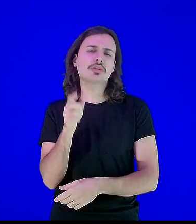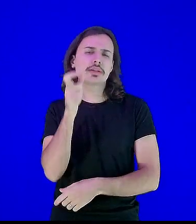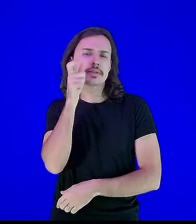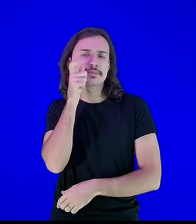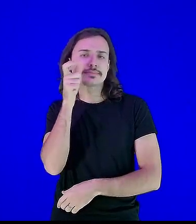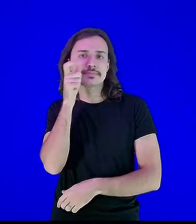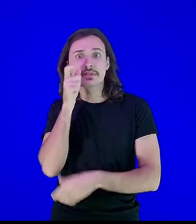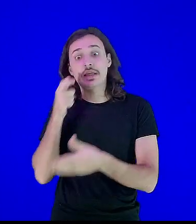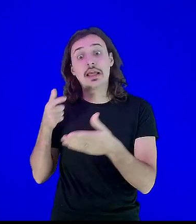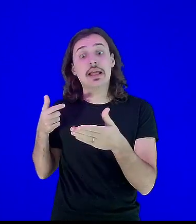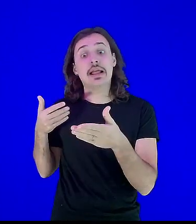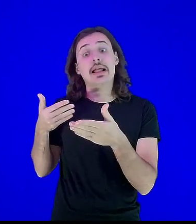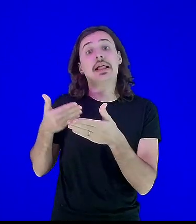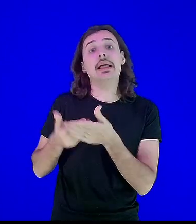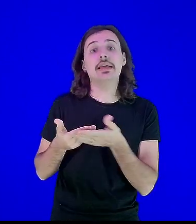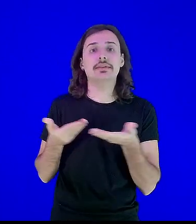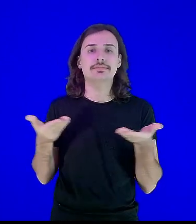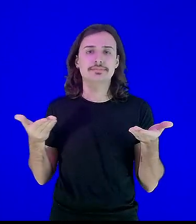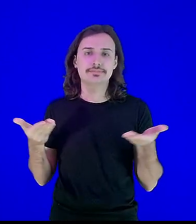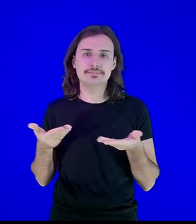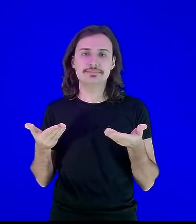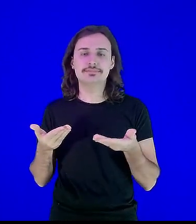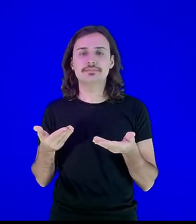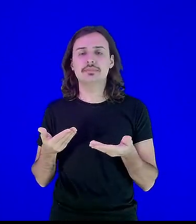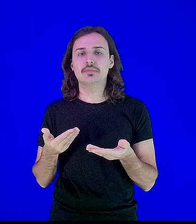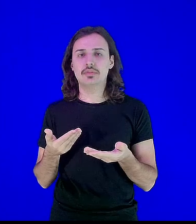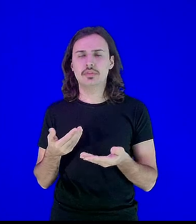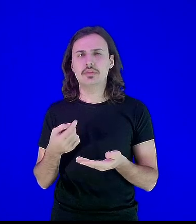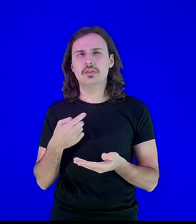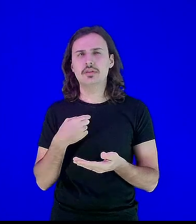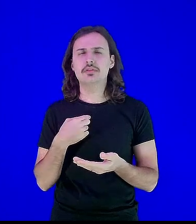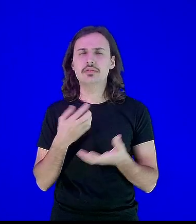And, I want to thank some other people